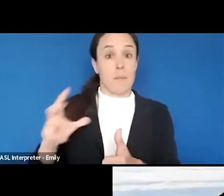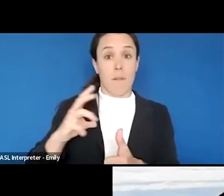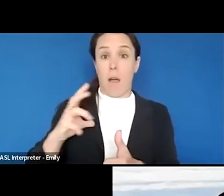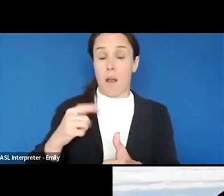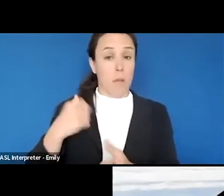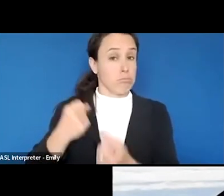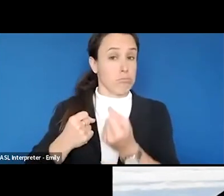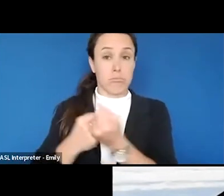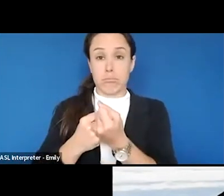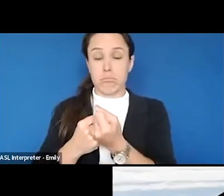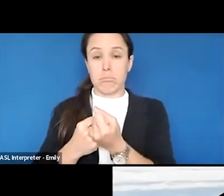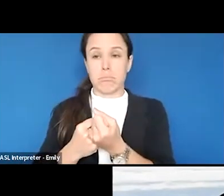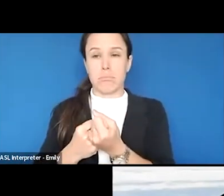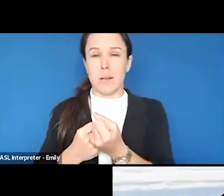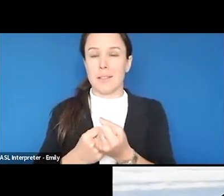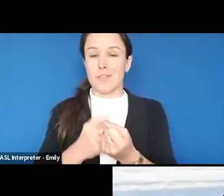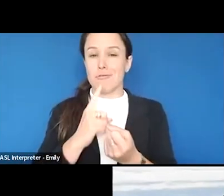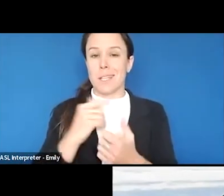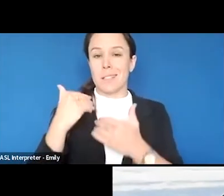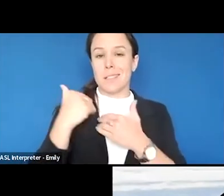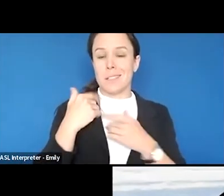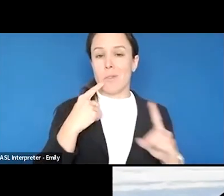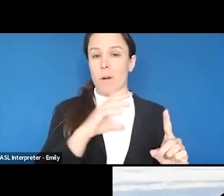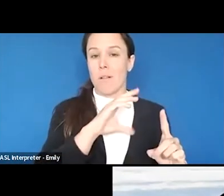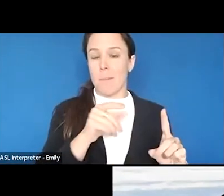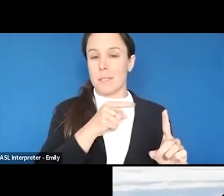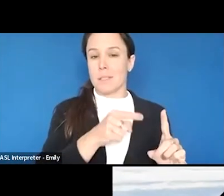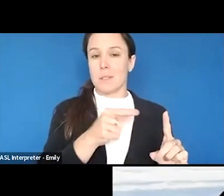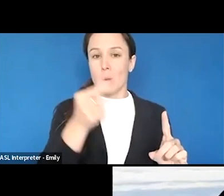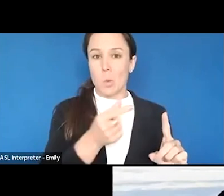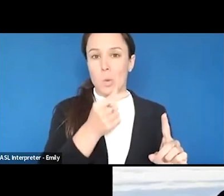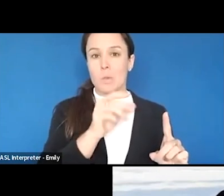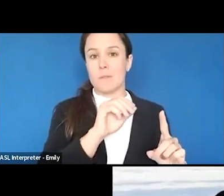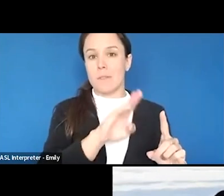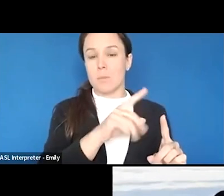but it's really up to the companies the Googles and the Facebooks to actually make better control.